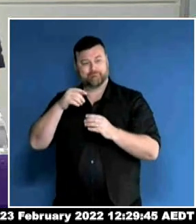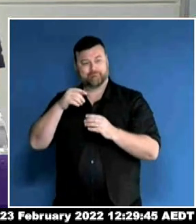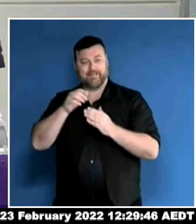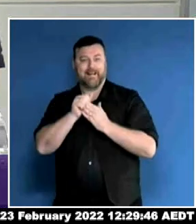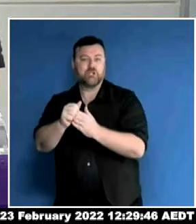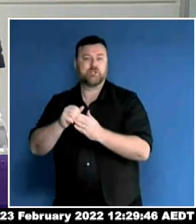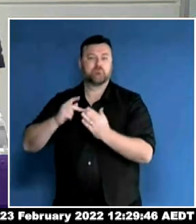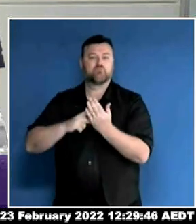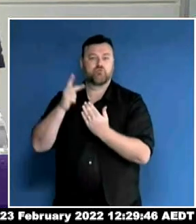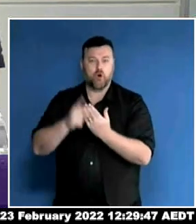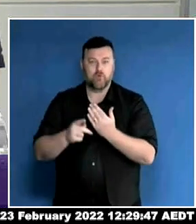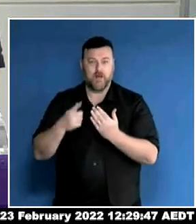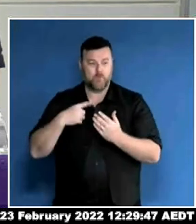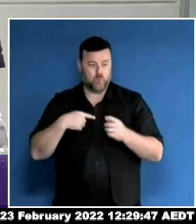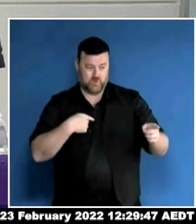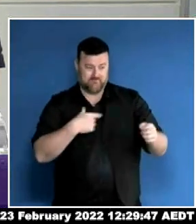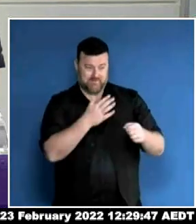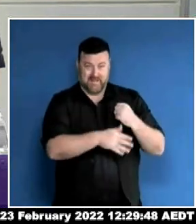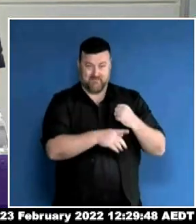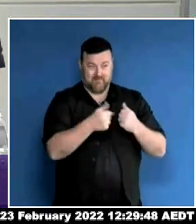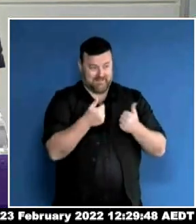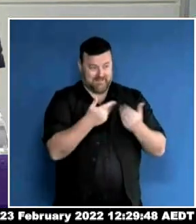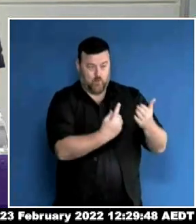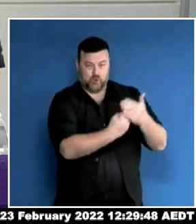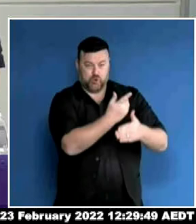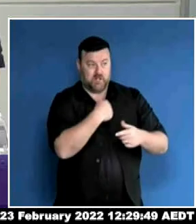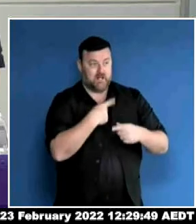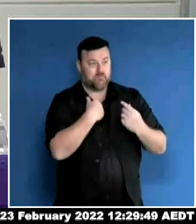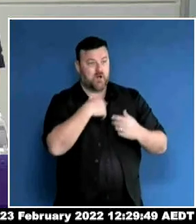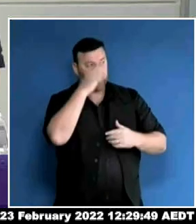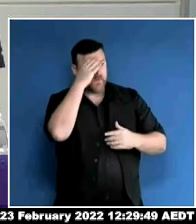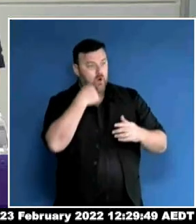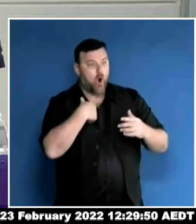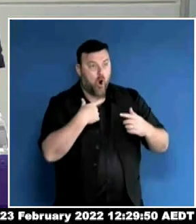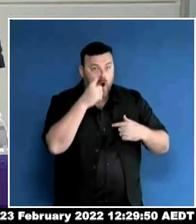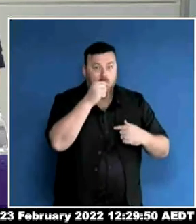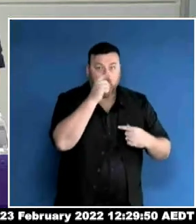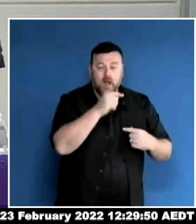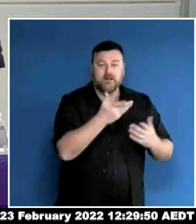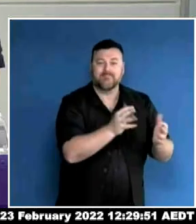And the more generous response can sometimes be that people are trying to - they think